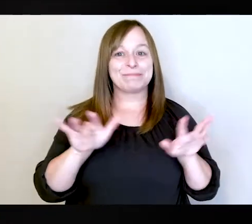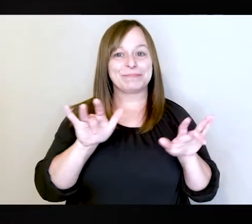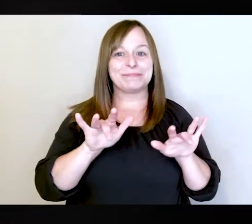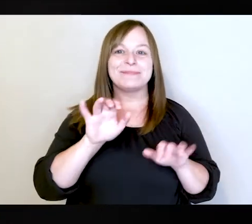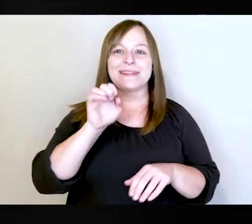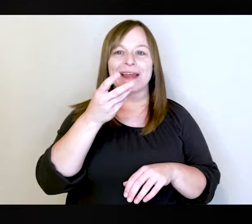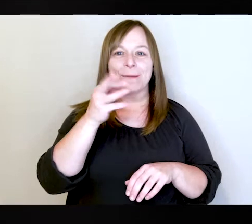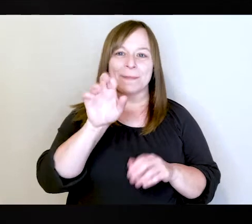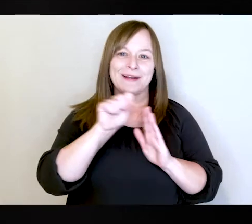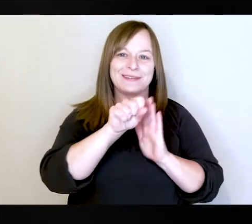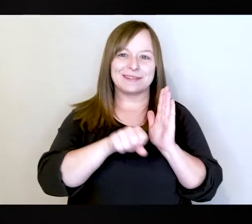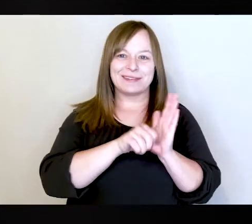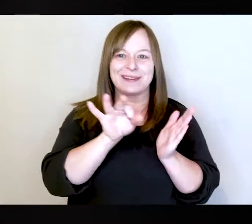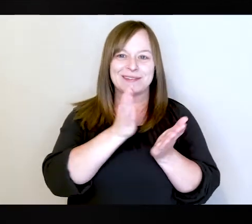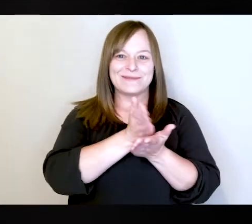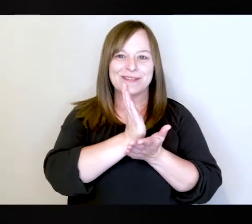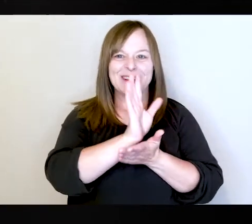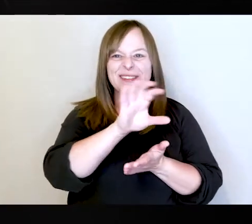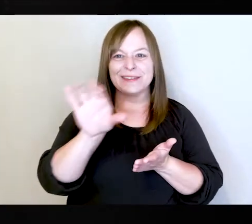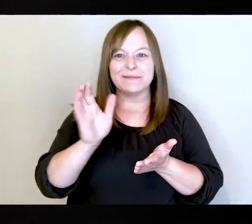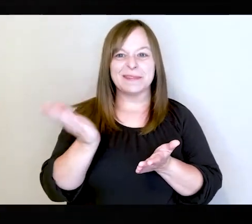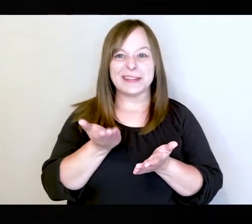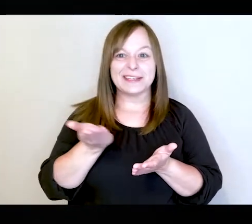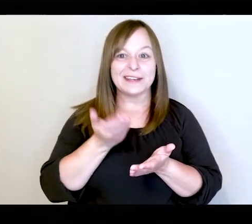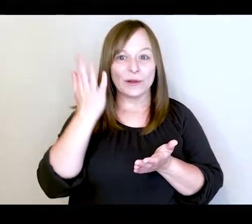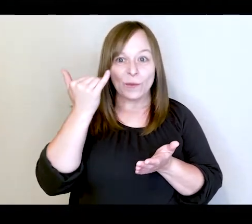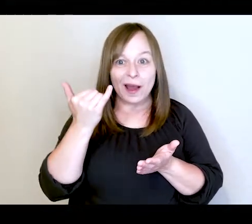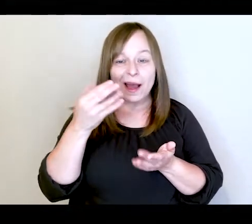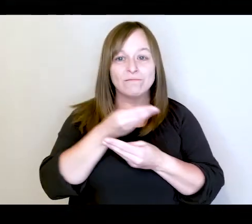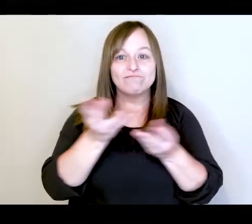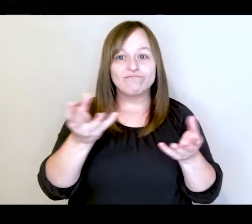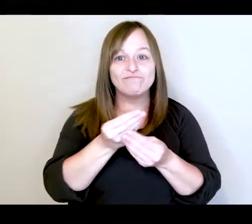Empire State of Rights: Closed Captioned. We are here to bring you information on the